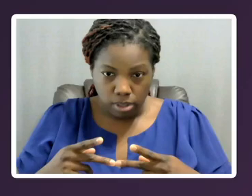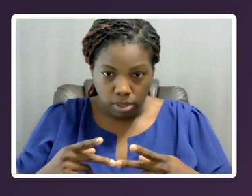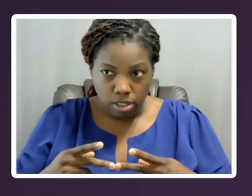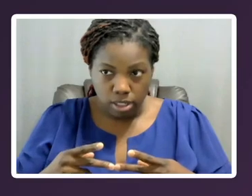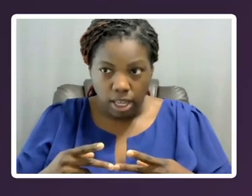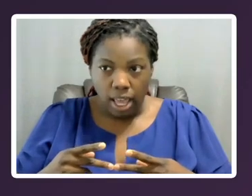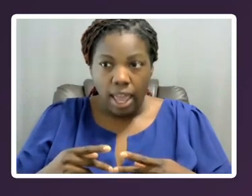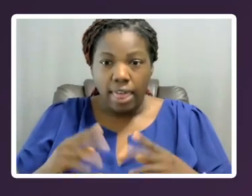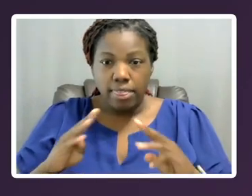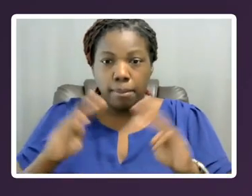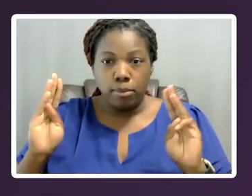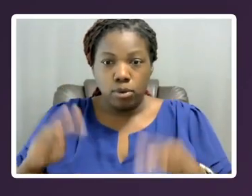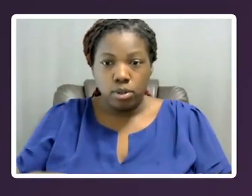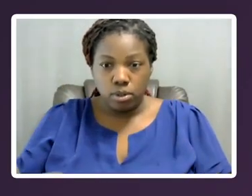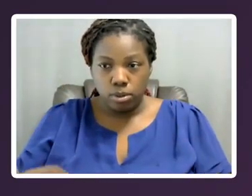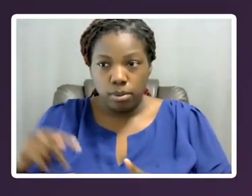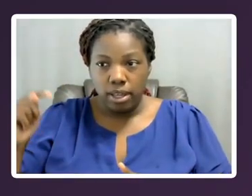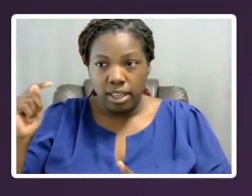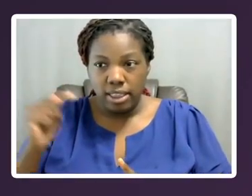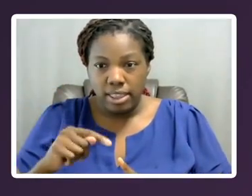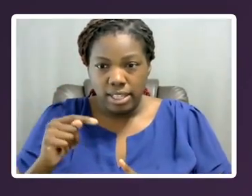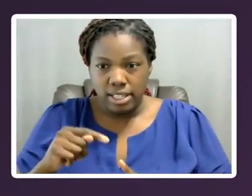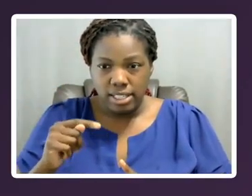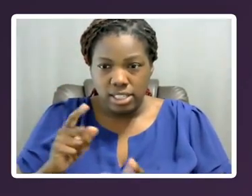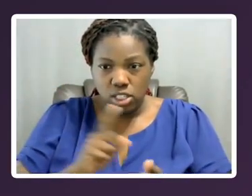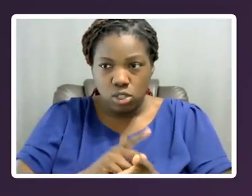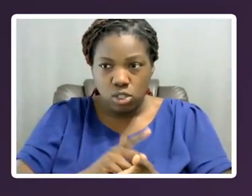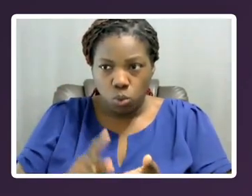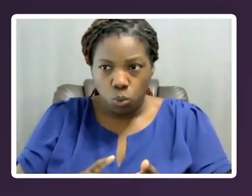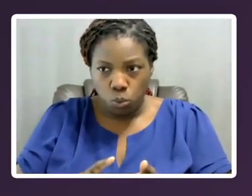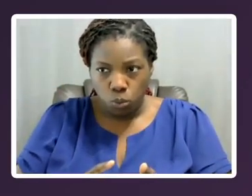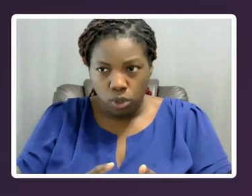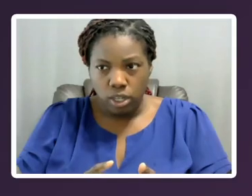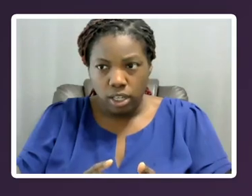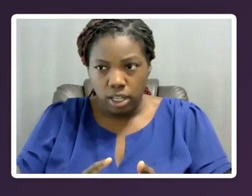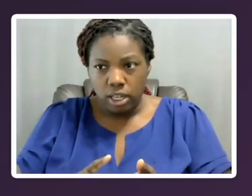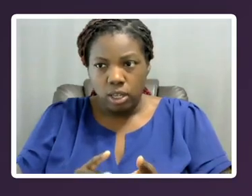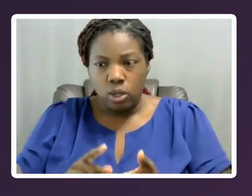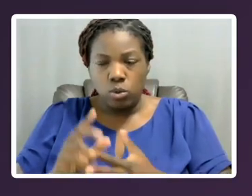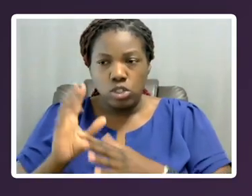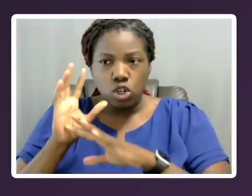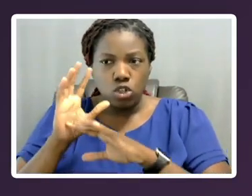And this is a wetu that we're sitting in right now. It's one of our traditional homes covered in